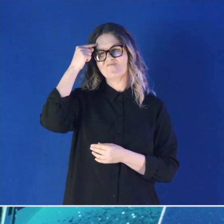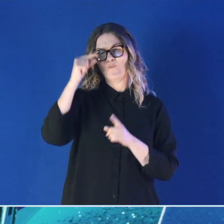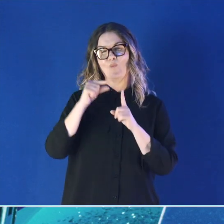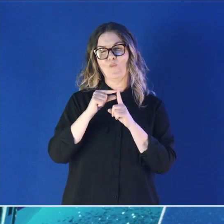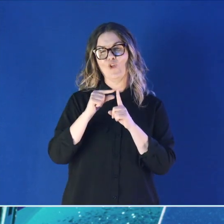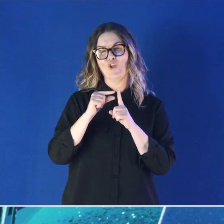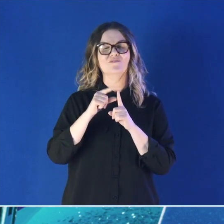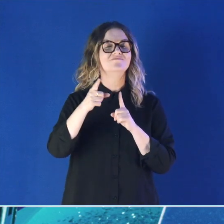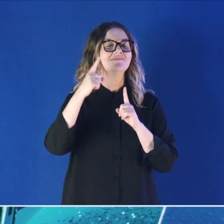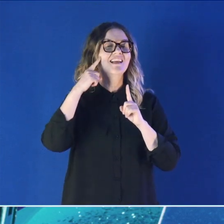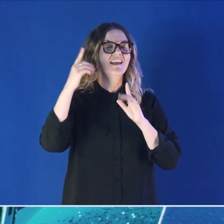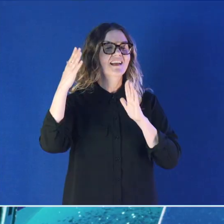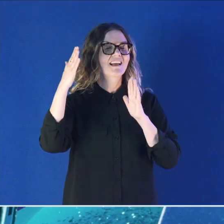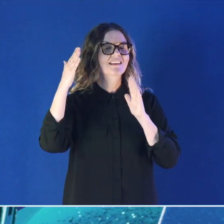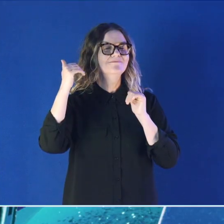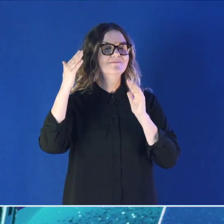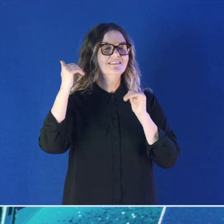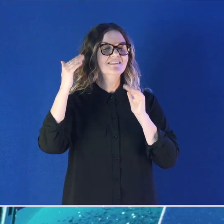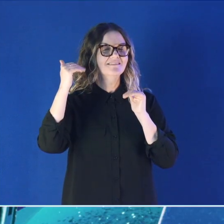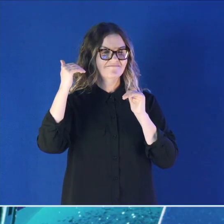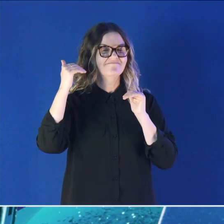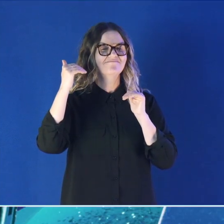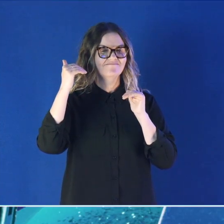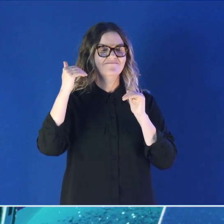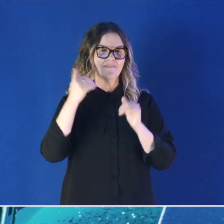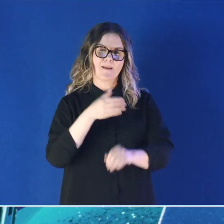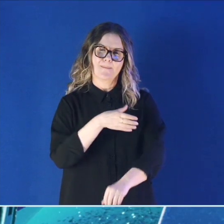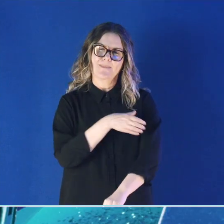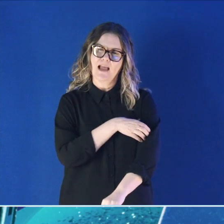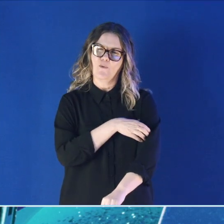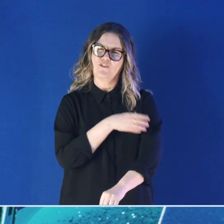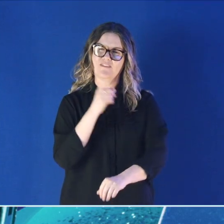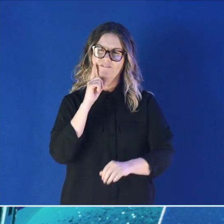in sports and in technology. I think we're entering a new world